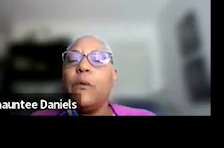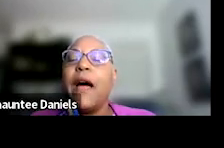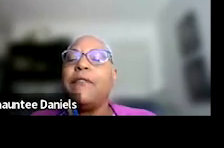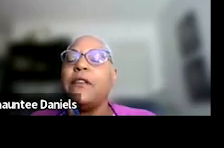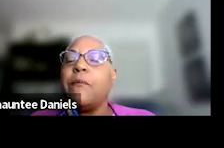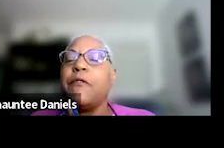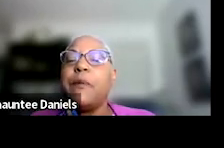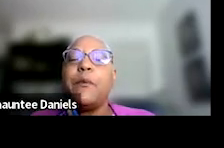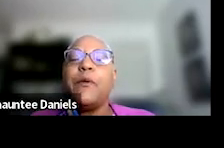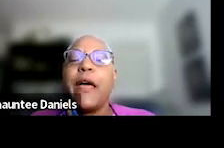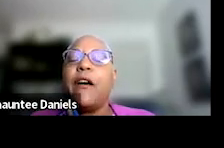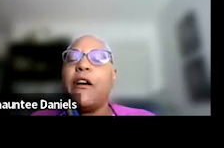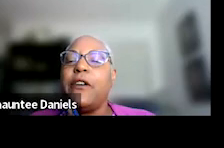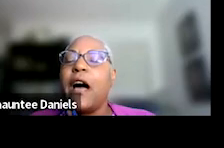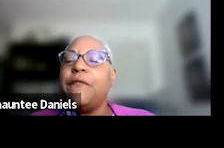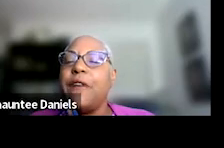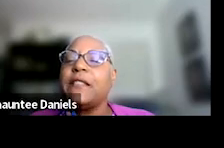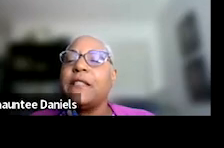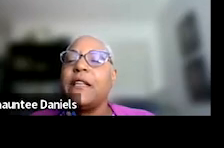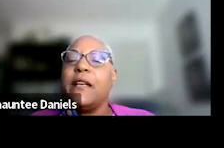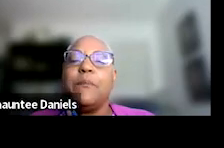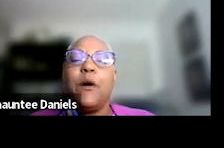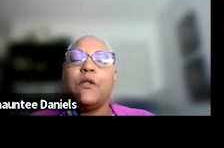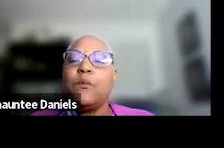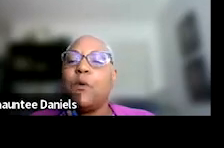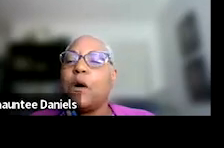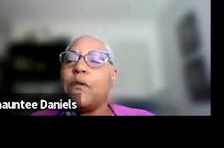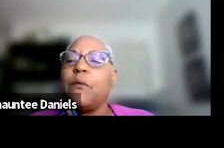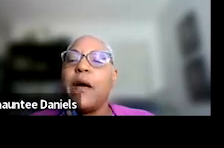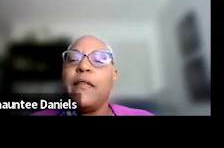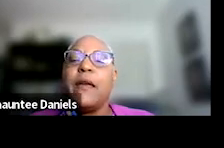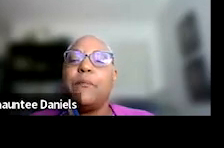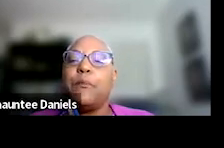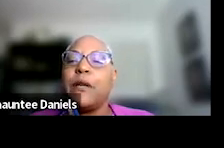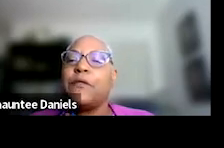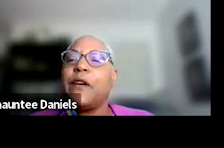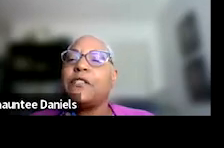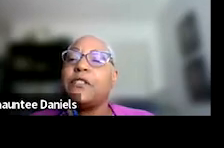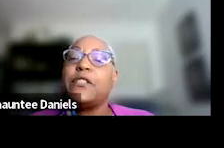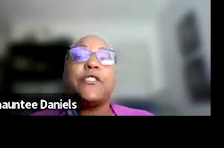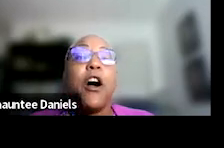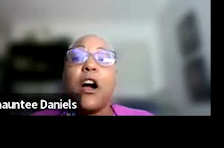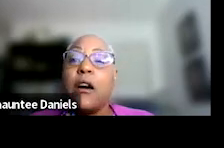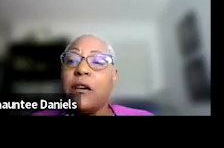we have a number of people that are not invested in Baltimore the way that preservationists are